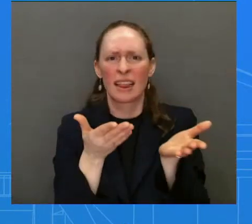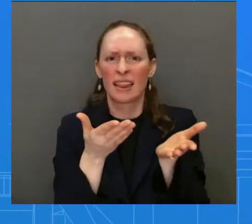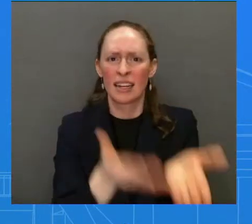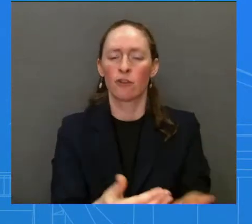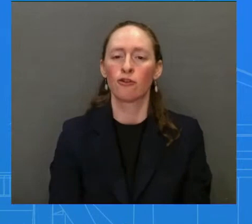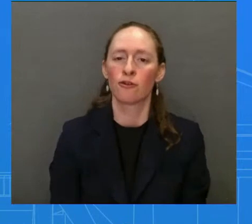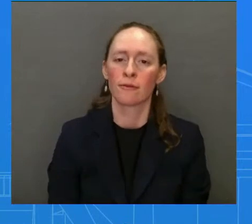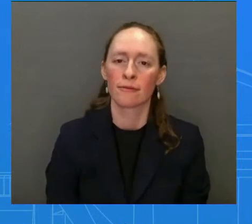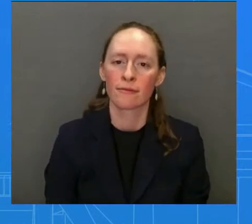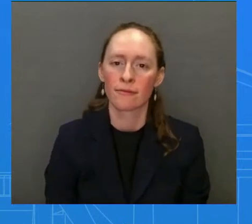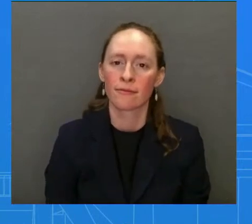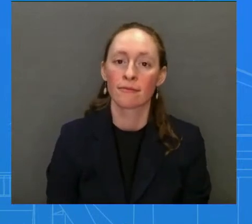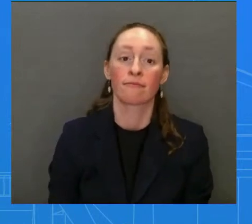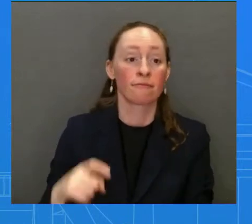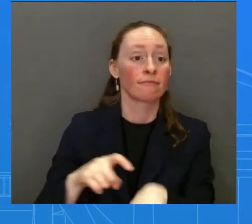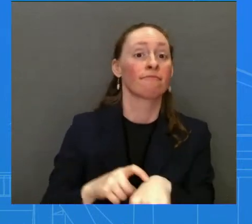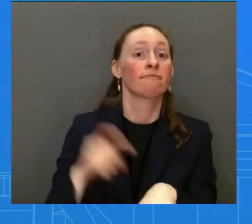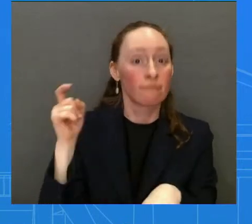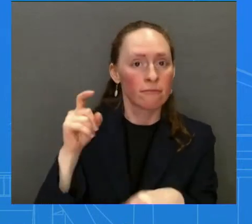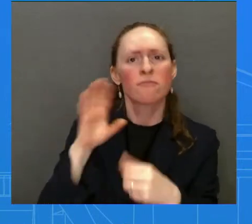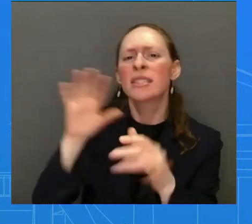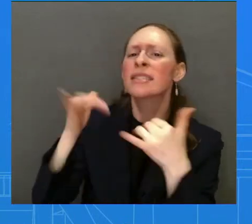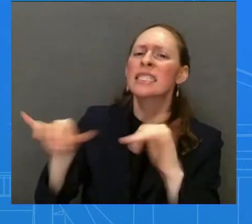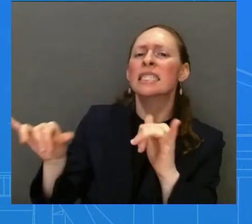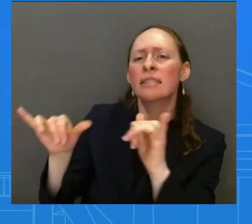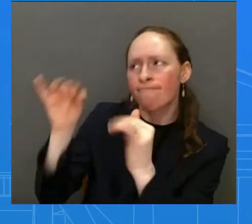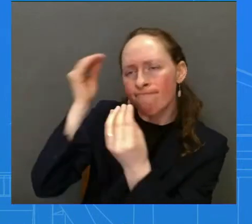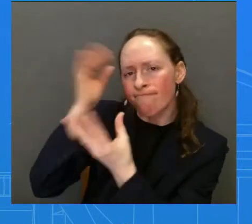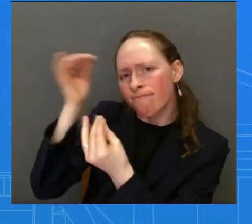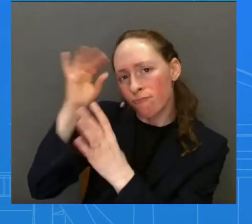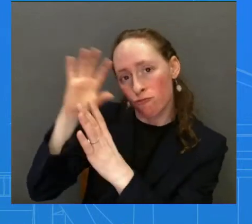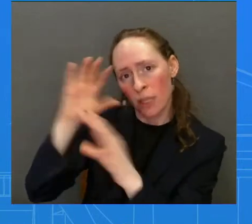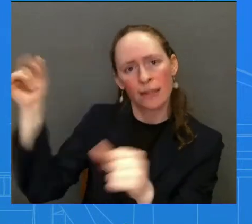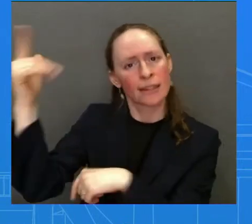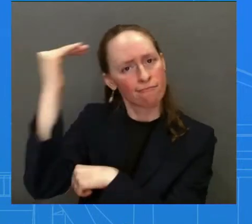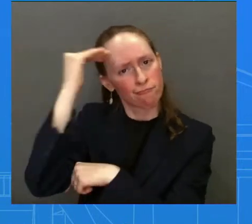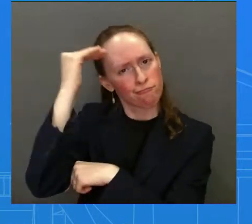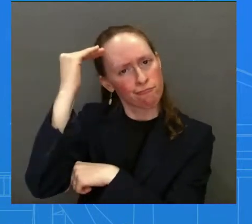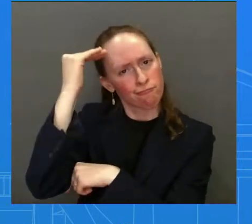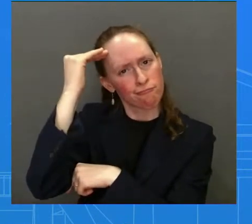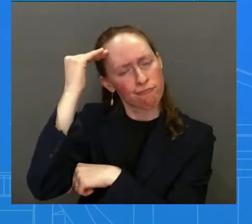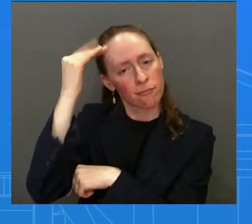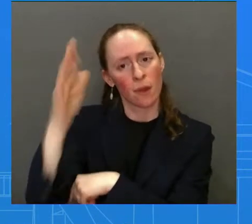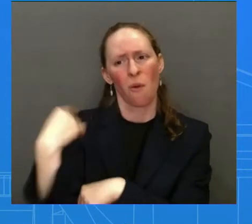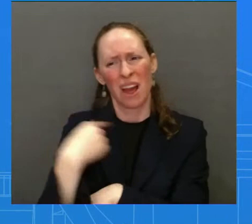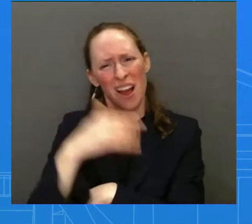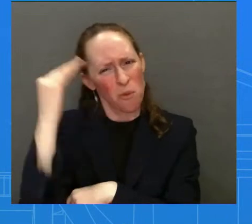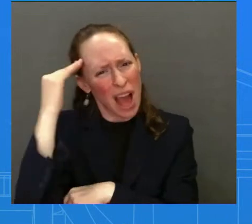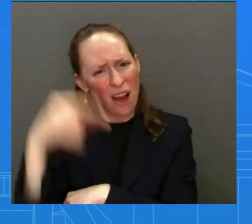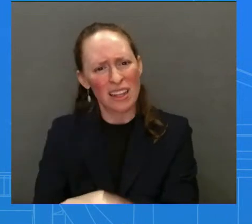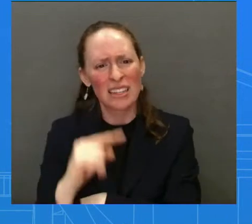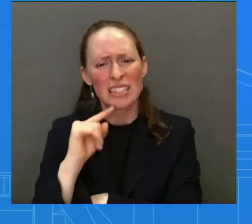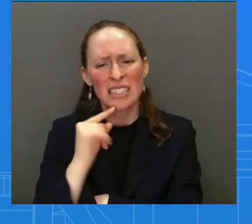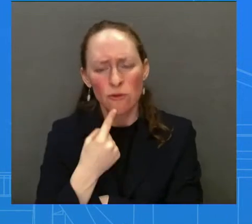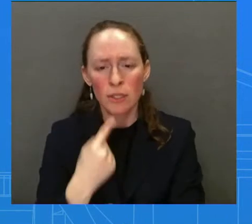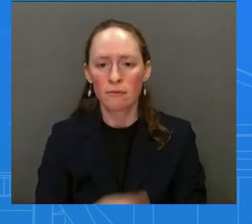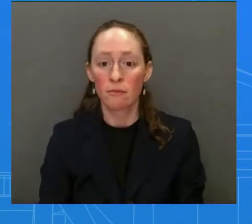And -- and so this is something that we are taking very seriously. The Press: Does he plan to visit, at all, Mississippi or Alabama? Ms. Jean-Pierre: I don't have -- I don't have -- I don't any trip --